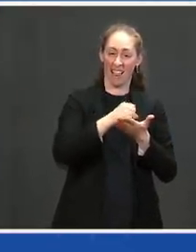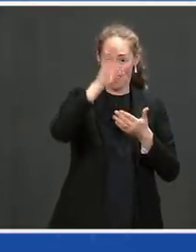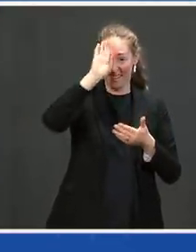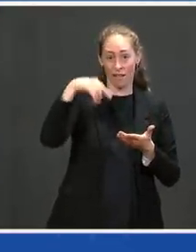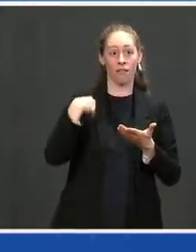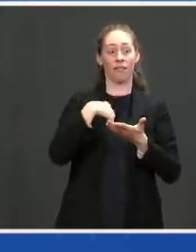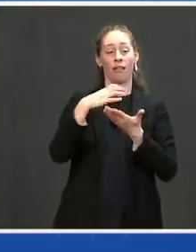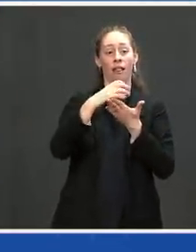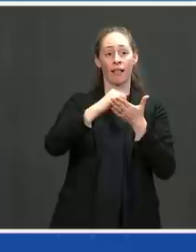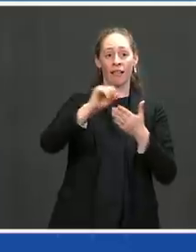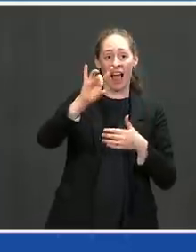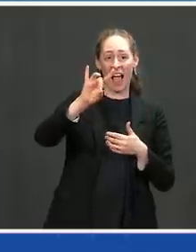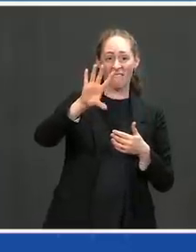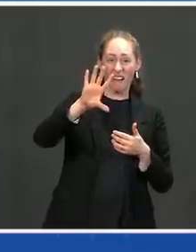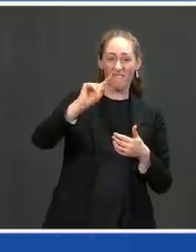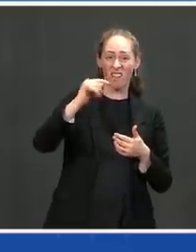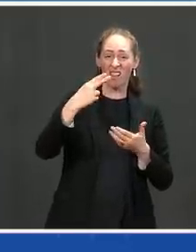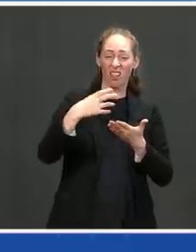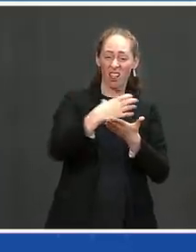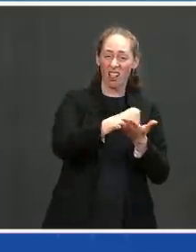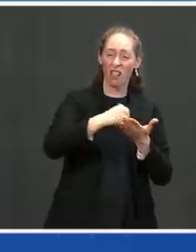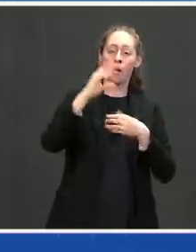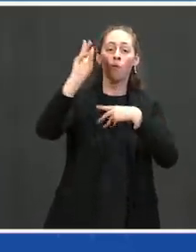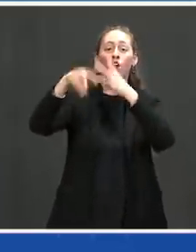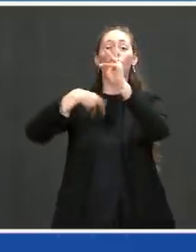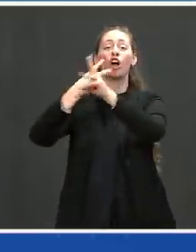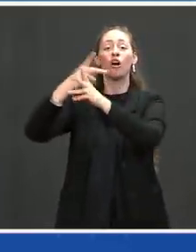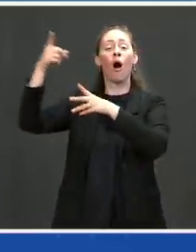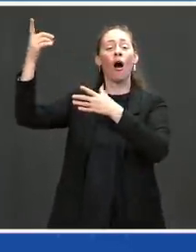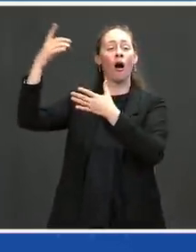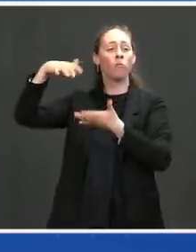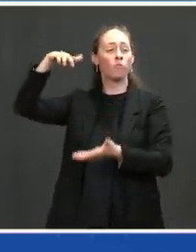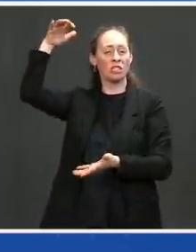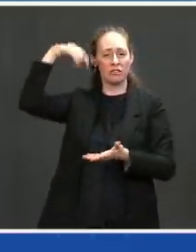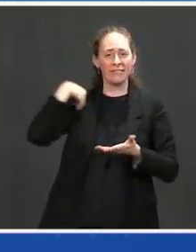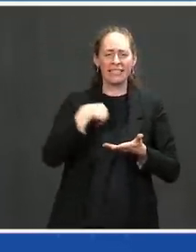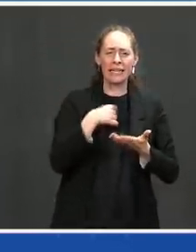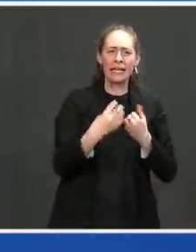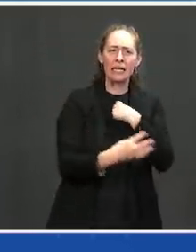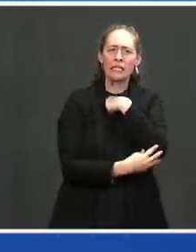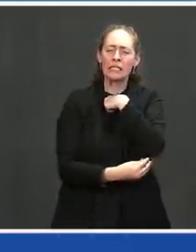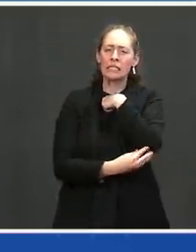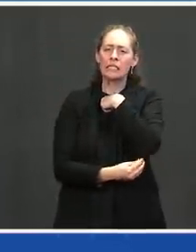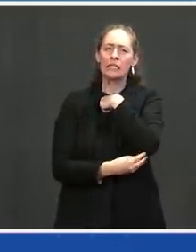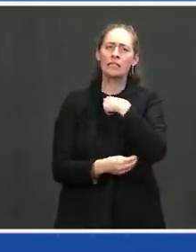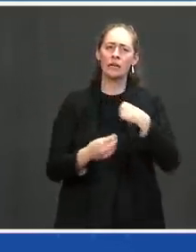on whether or not we have the best airports that are going to accommodate air travel,